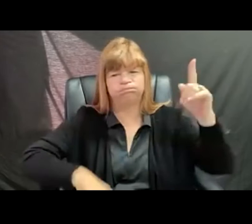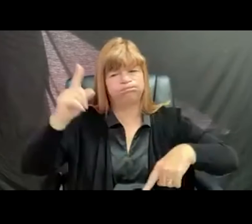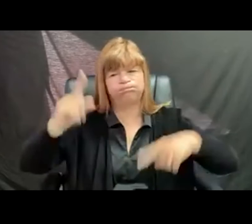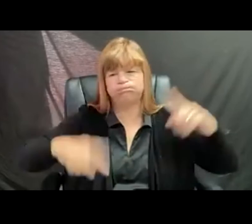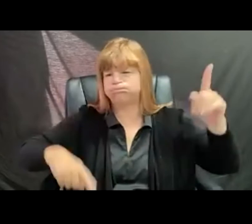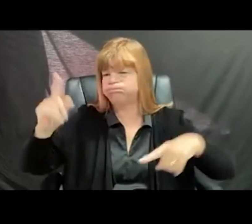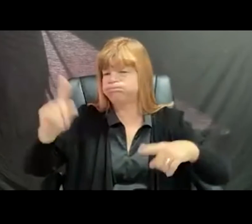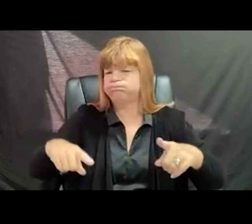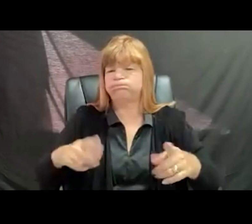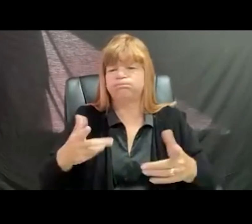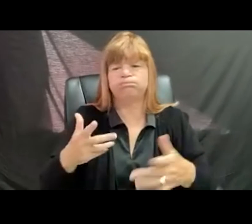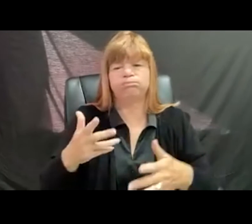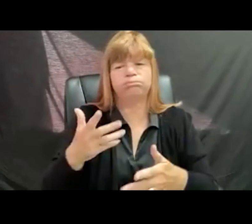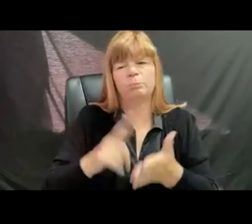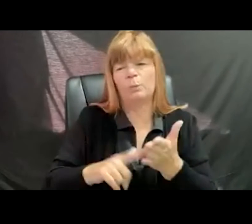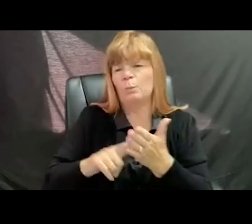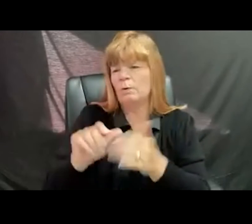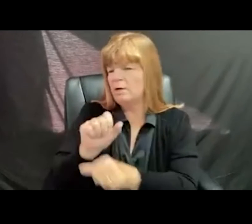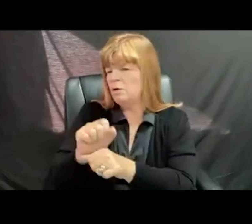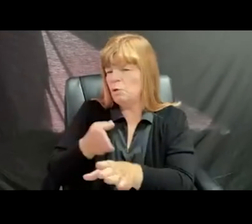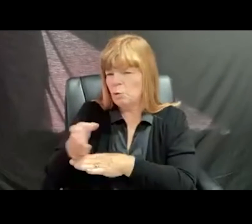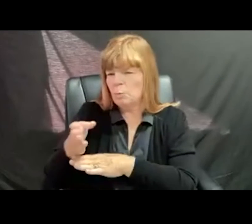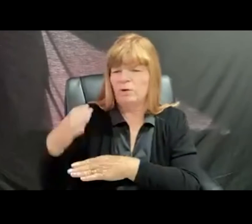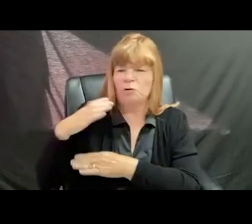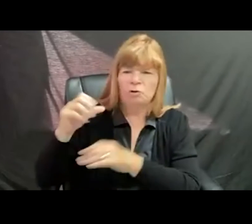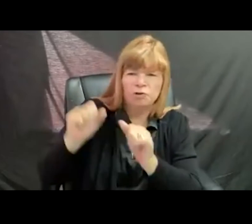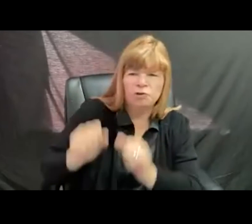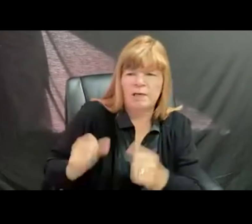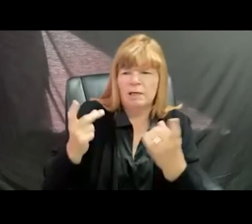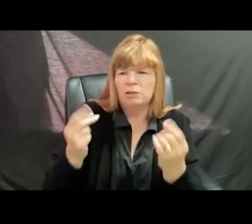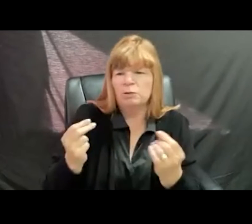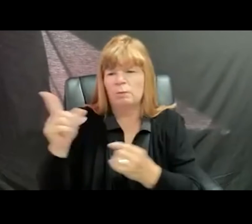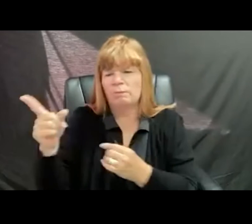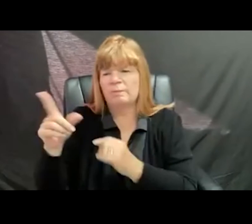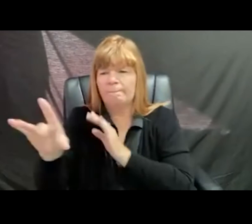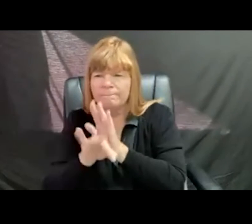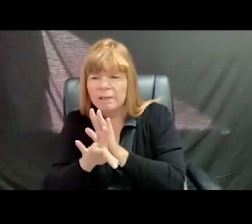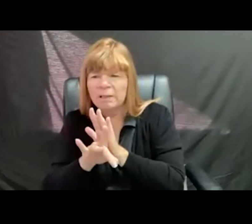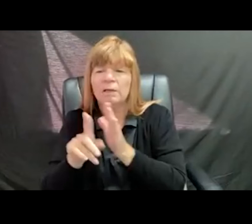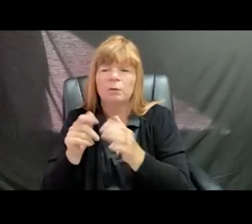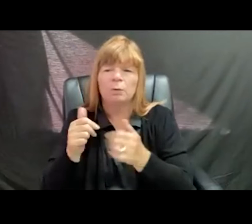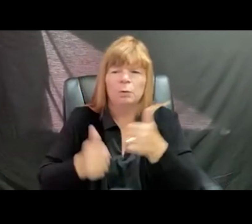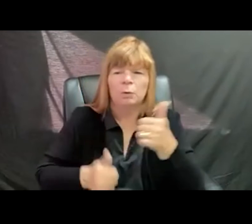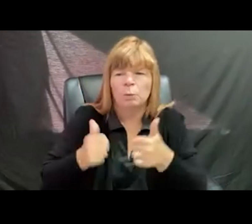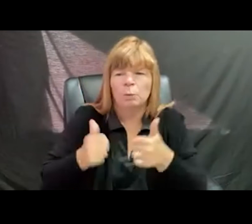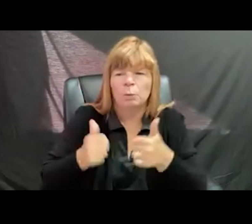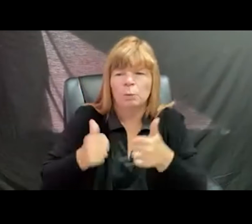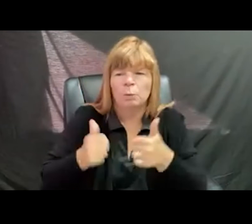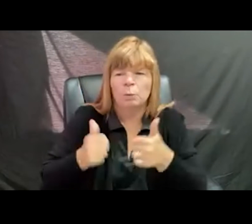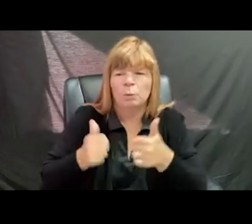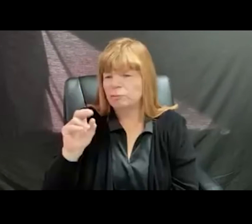and they kind of pick and choose what individual resources they use and activities they conduct